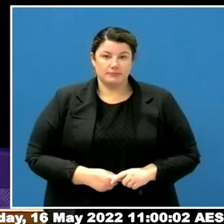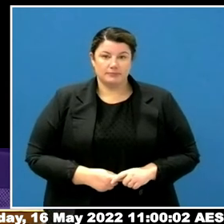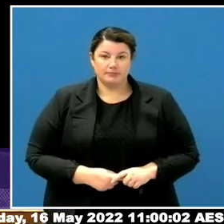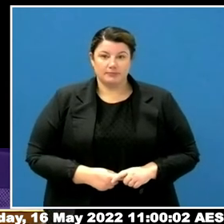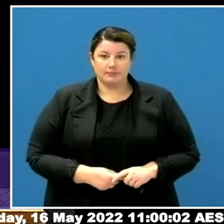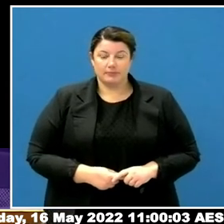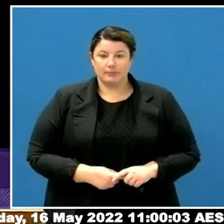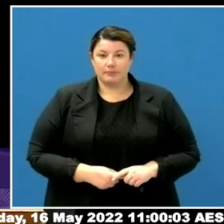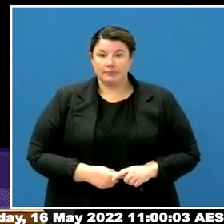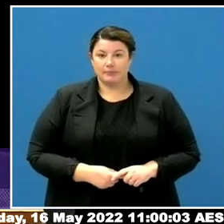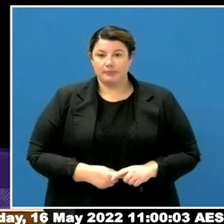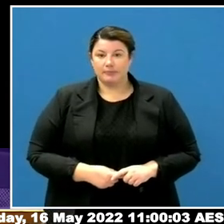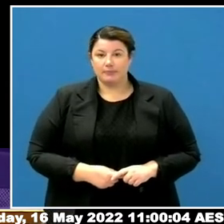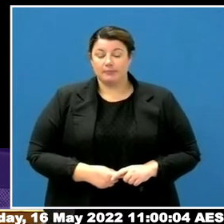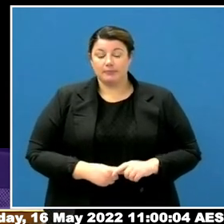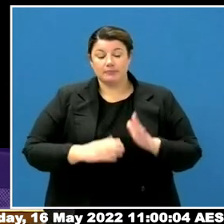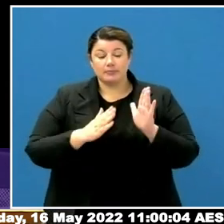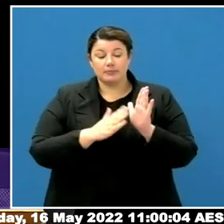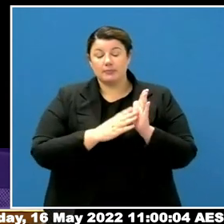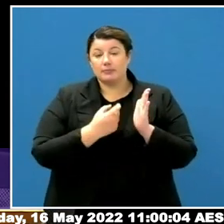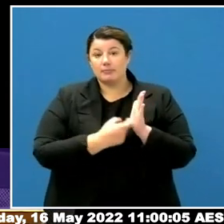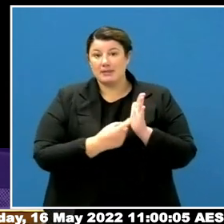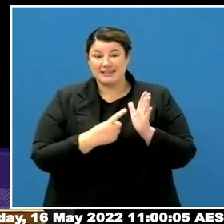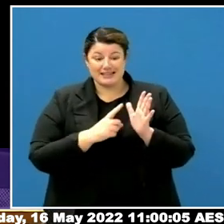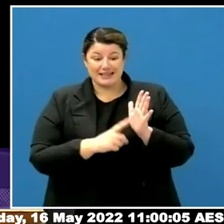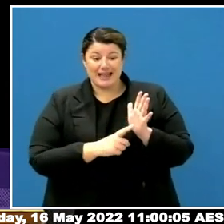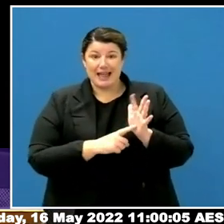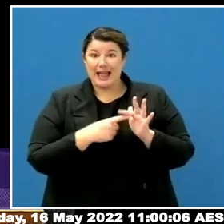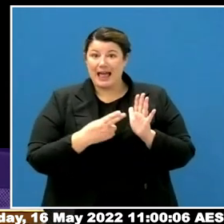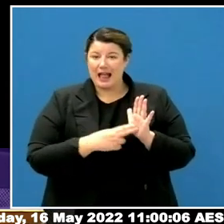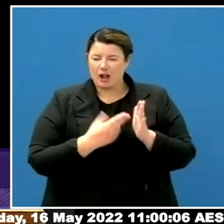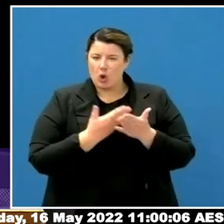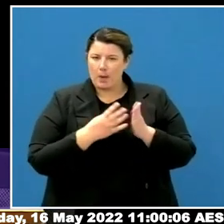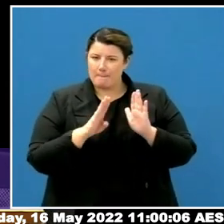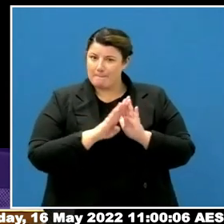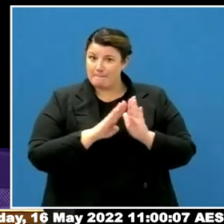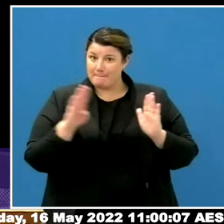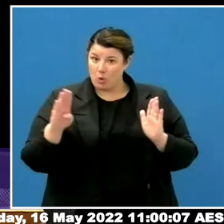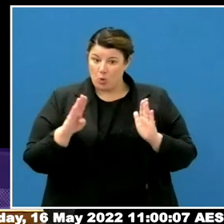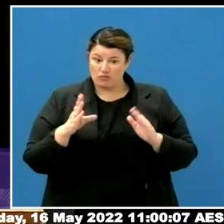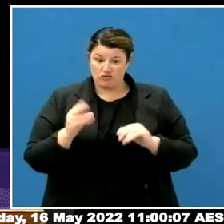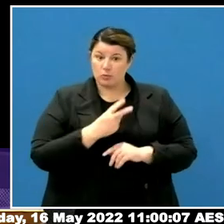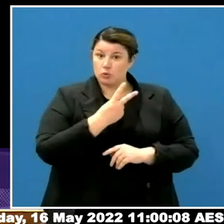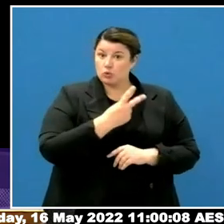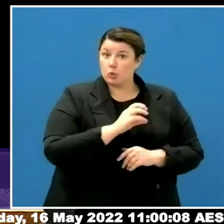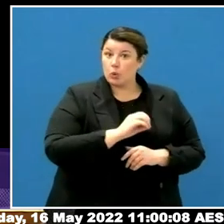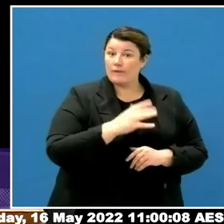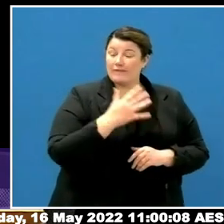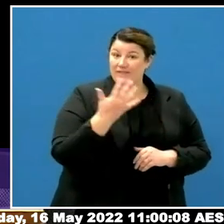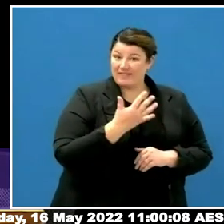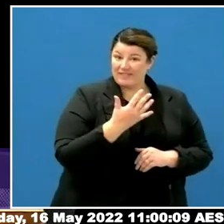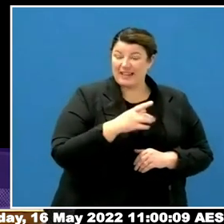And finally, Mr Allen has been a member of Afford's Board of directors since 2015. He now serves as the Chair of the Board.